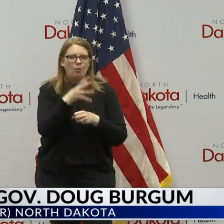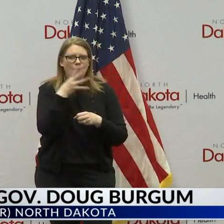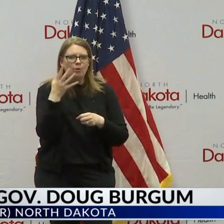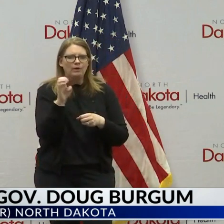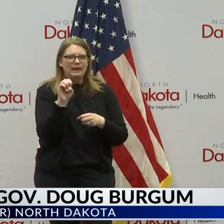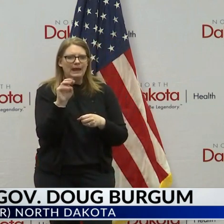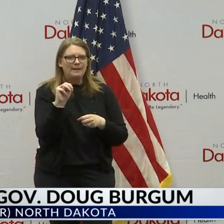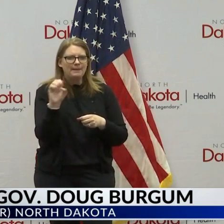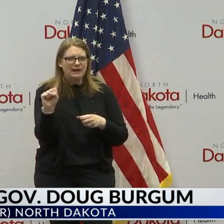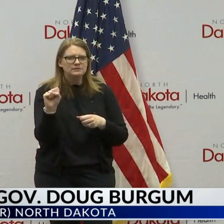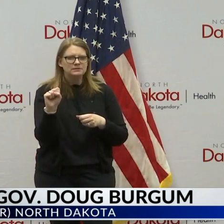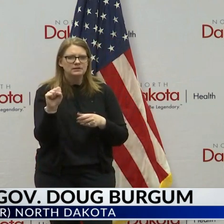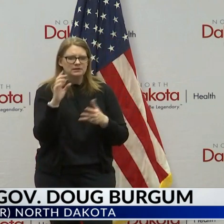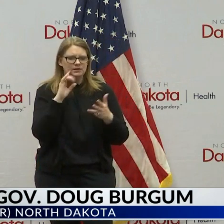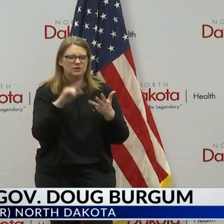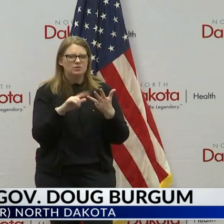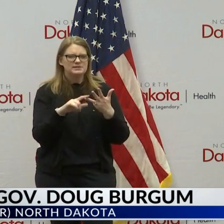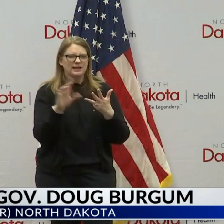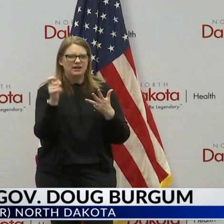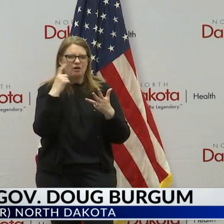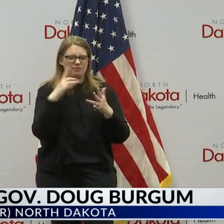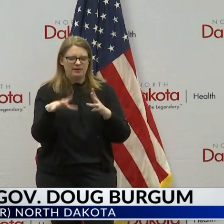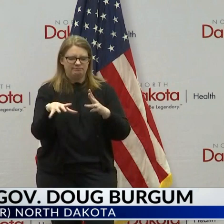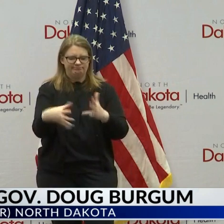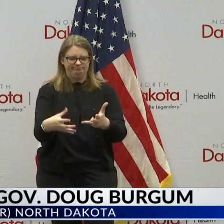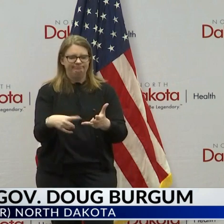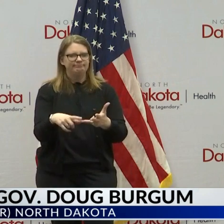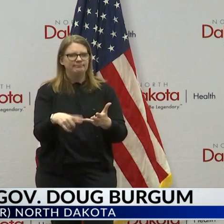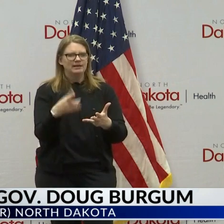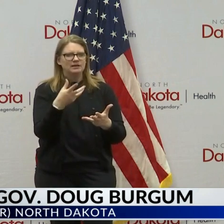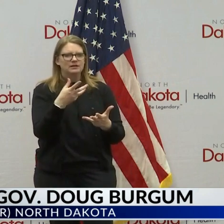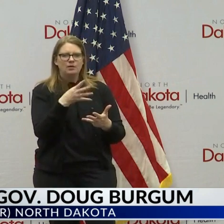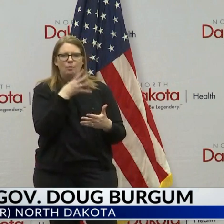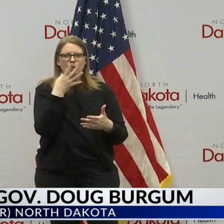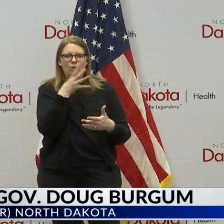TOWNSHIP AND A CITY AND MUNICIPALITY AND WHETHER YOU ARE A LOCAL, RURAL EMS THAT IS